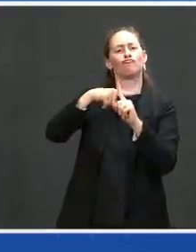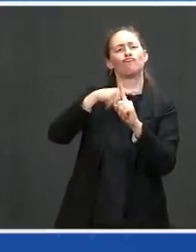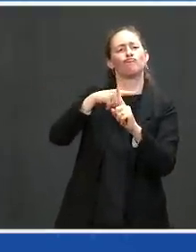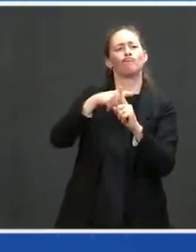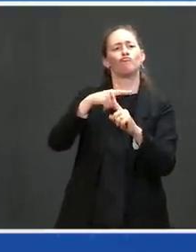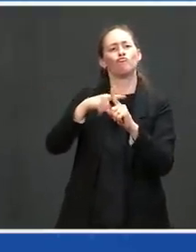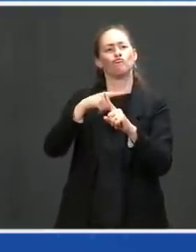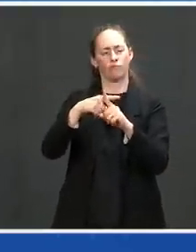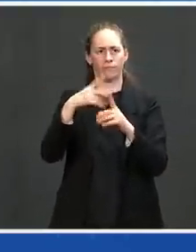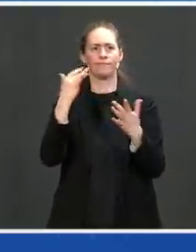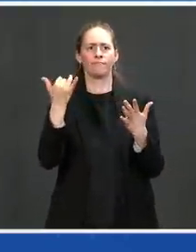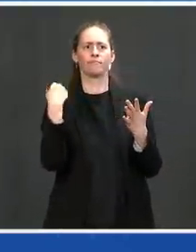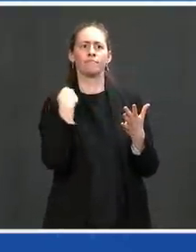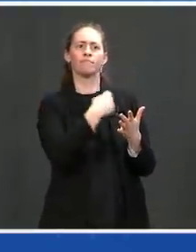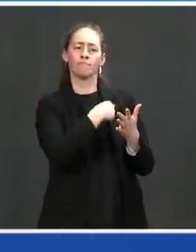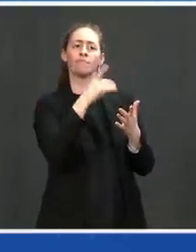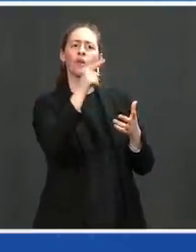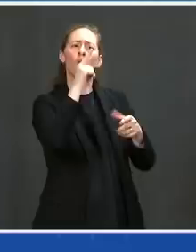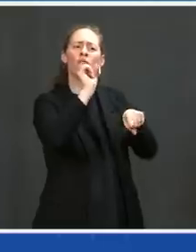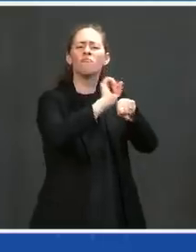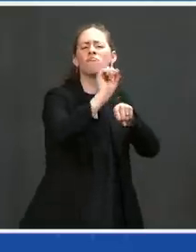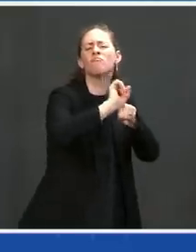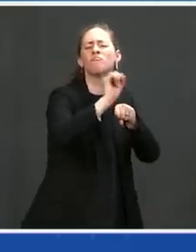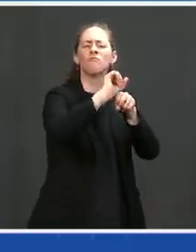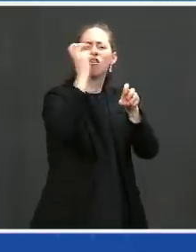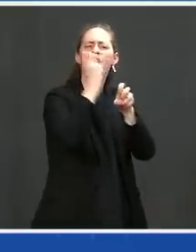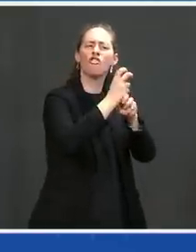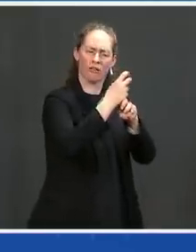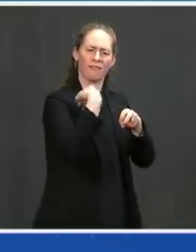I want to change the paradigm. If you notice -- don't you find it kind of interesting